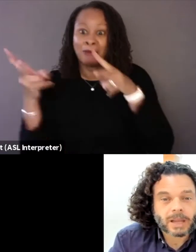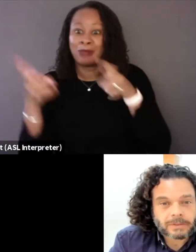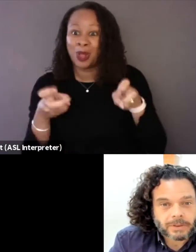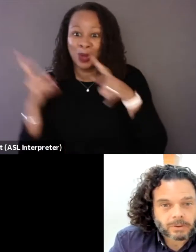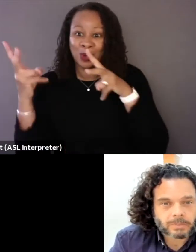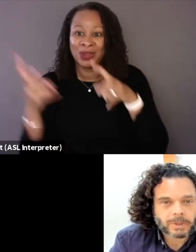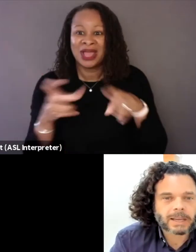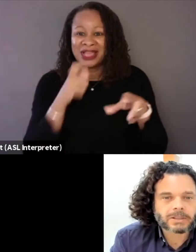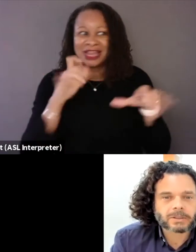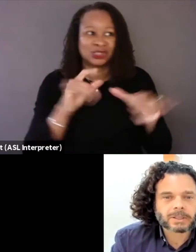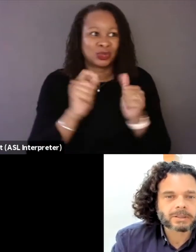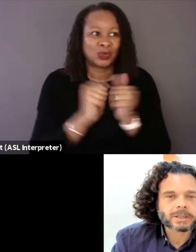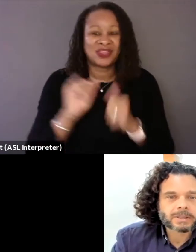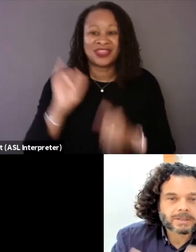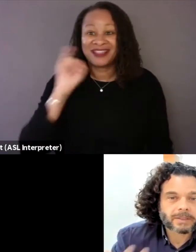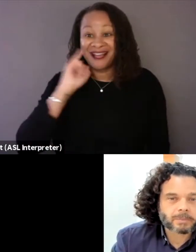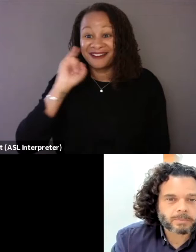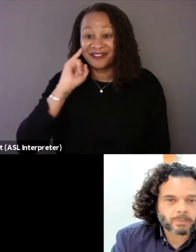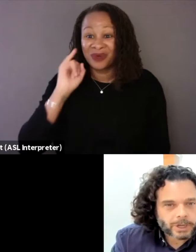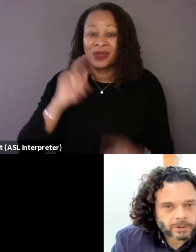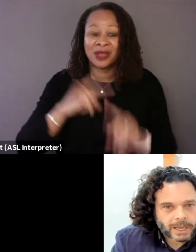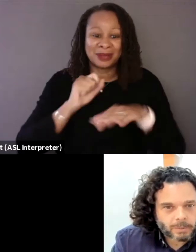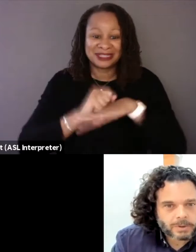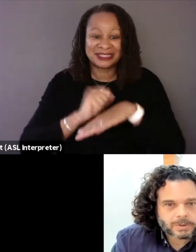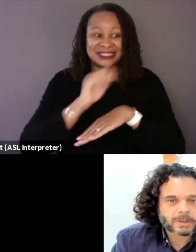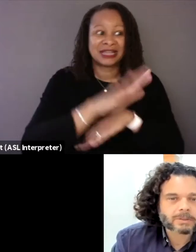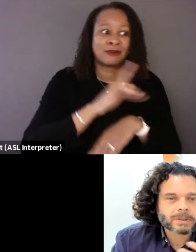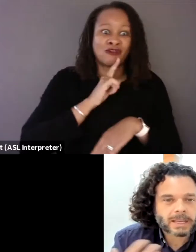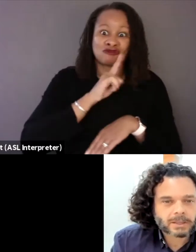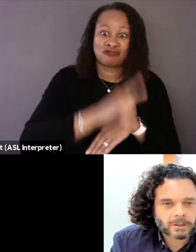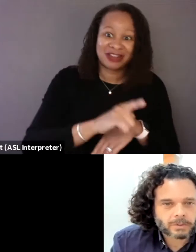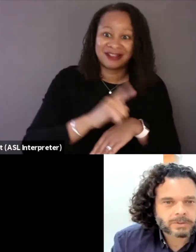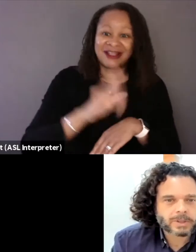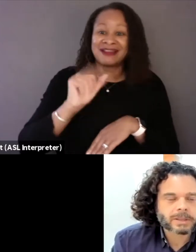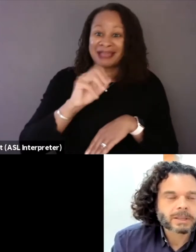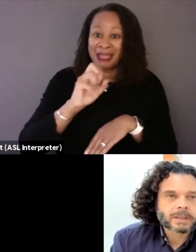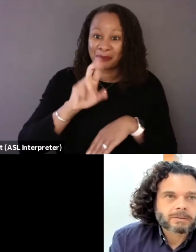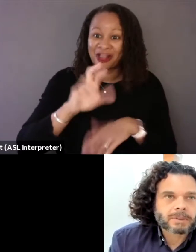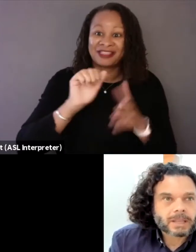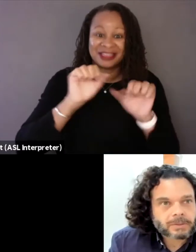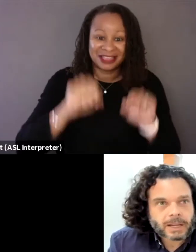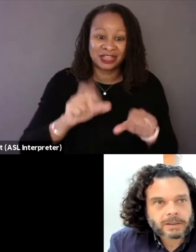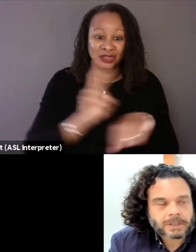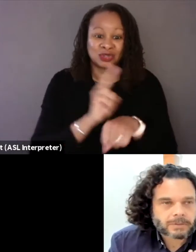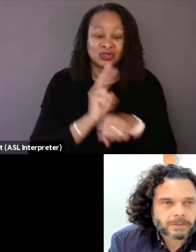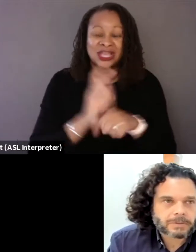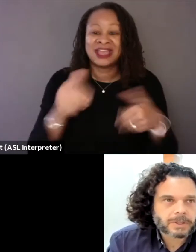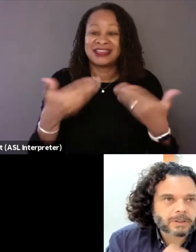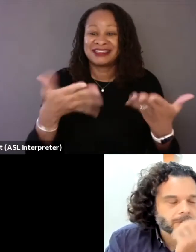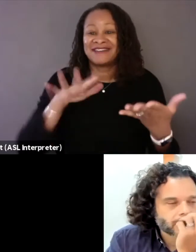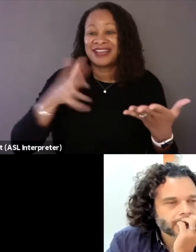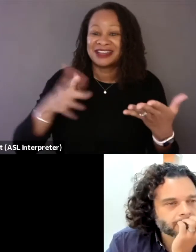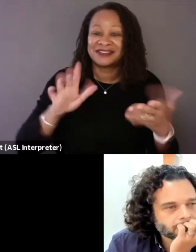iPhone, but actually send them real cameras that are, they can use that give kind of a different feel.